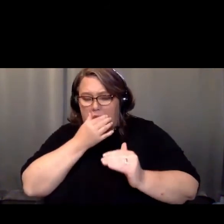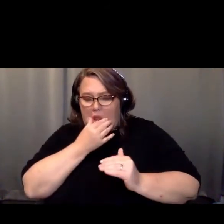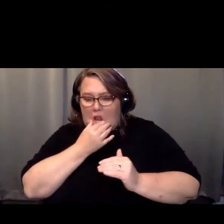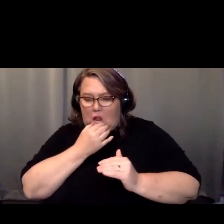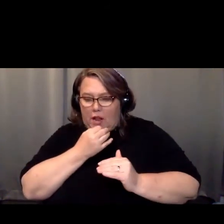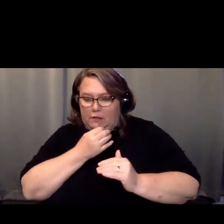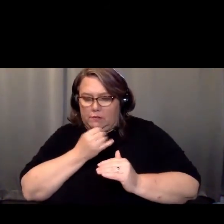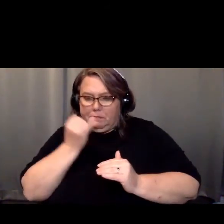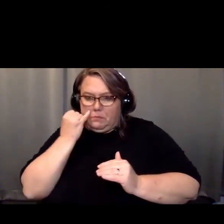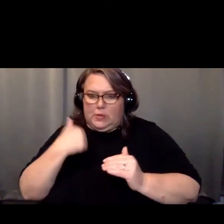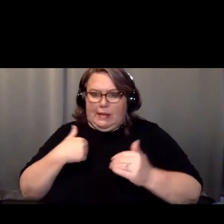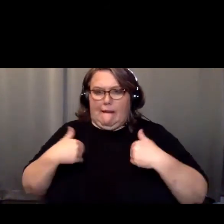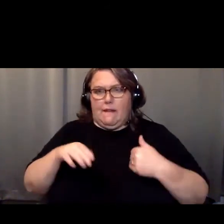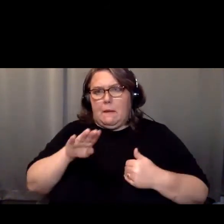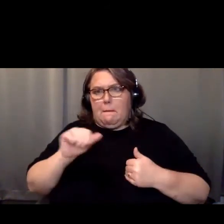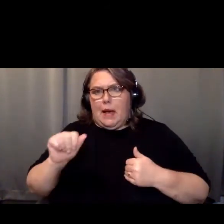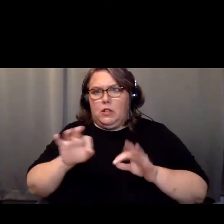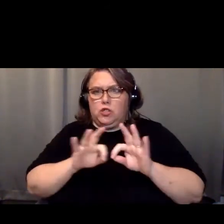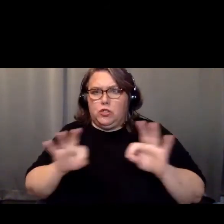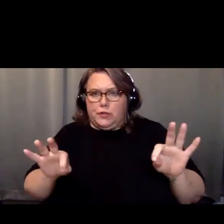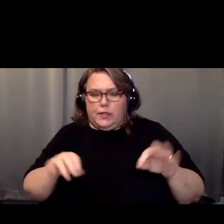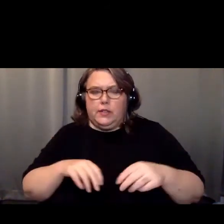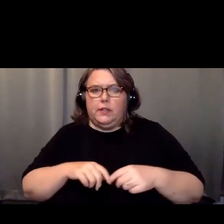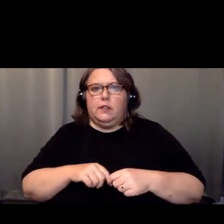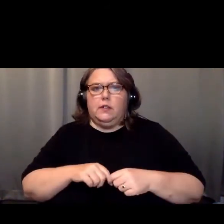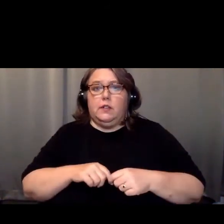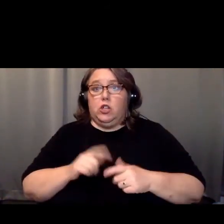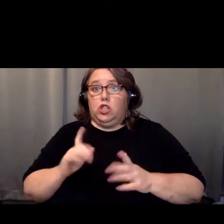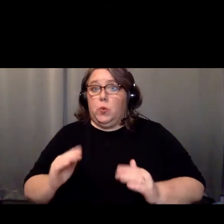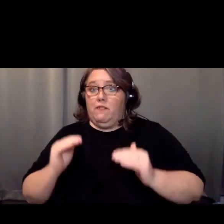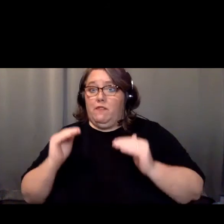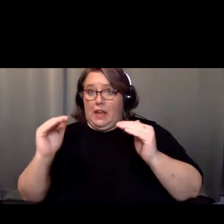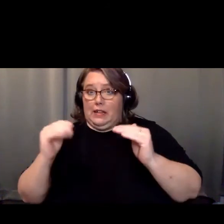have a bachelor's degree and in order for me to advance in employment, I need to complete